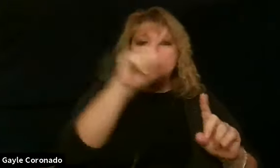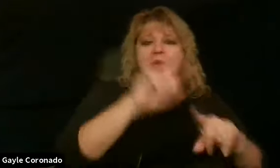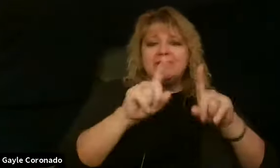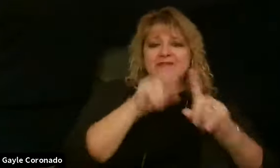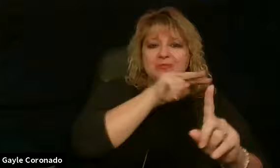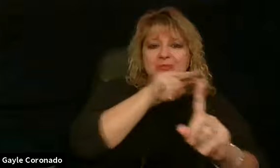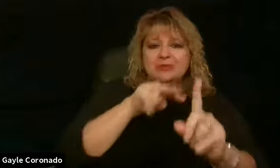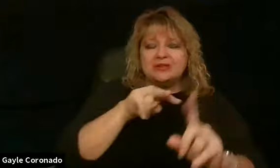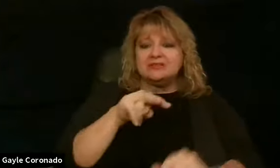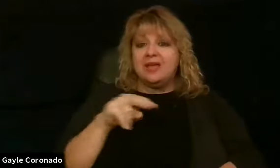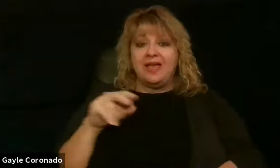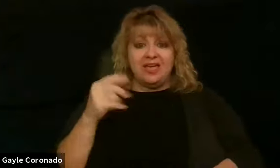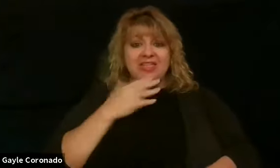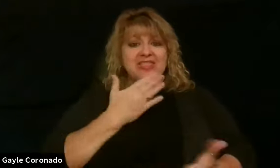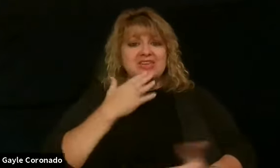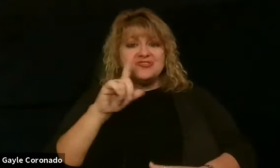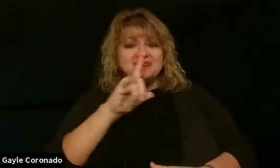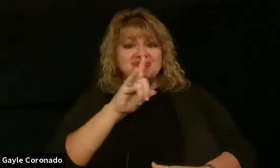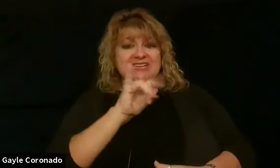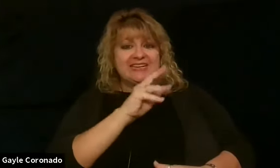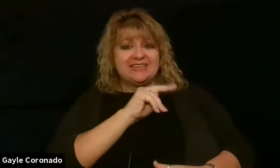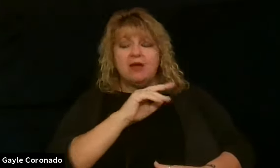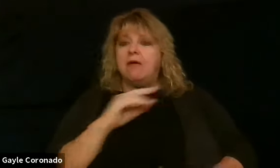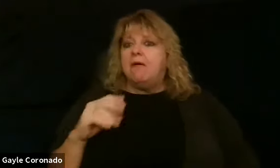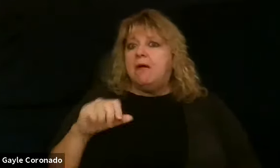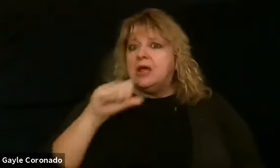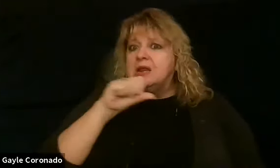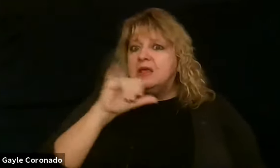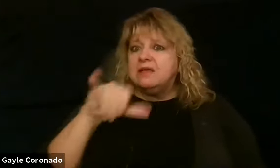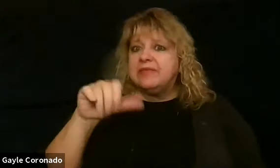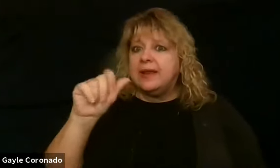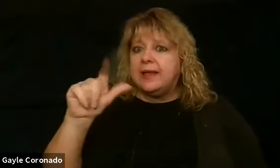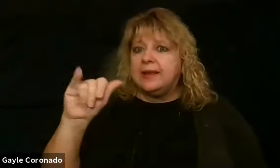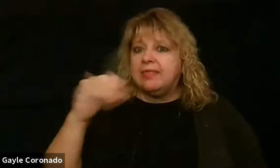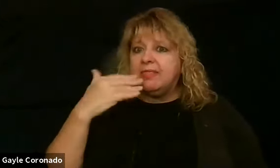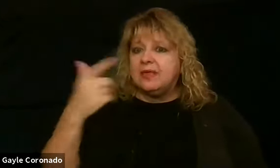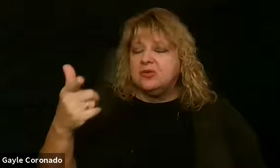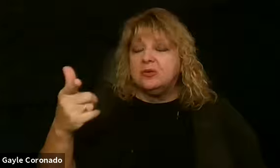I love that. Thank you, Ali Wilbur. What about you, what's your take on this.